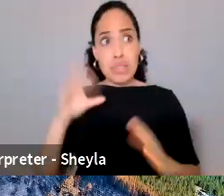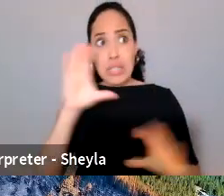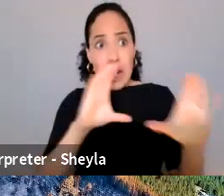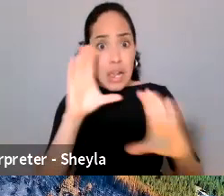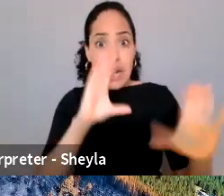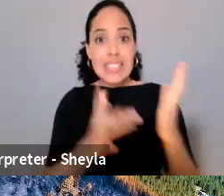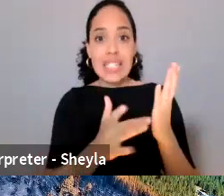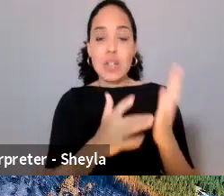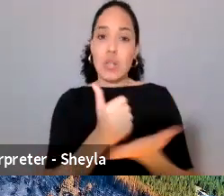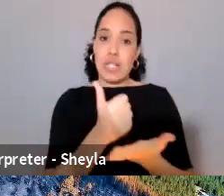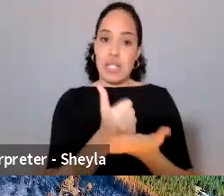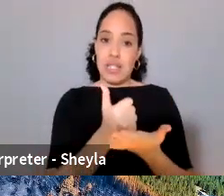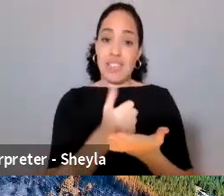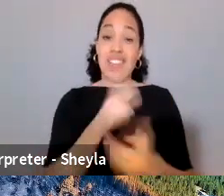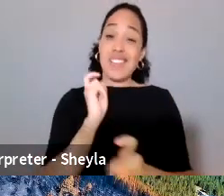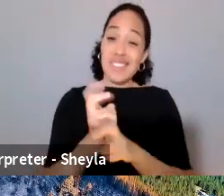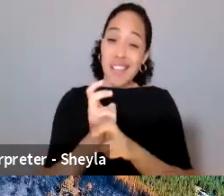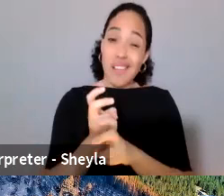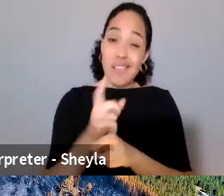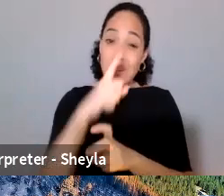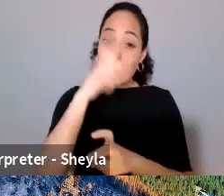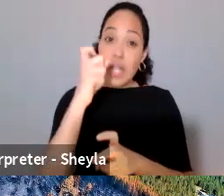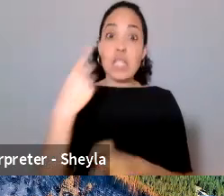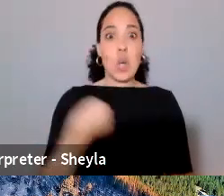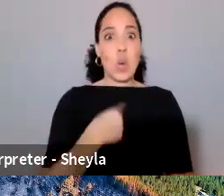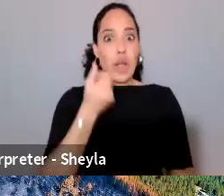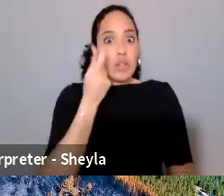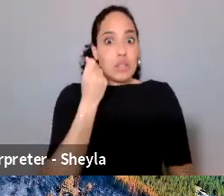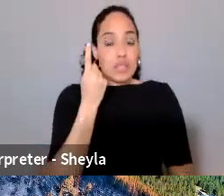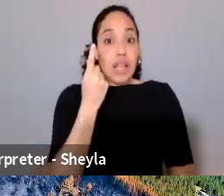it's difficult because we understand that different parts of the state there's different